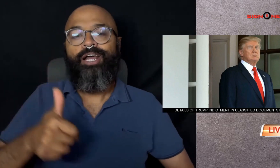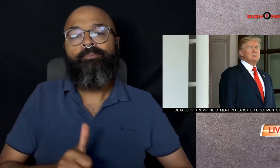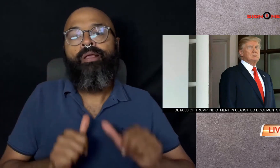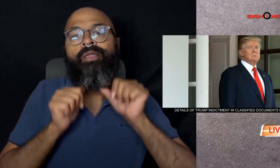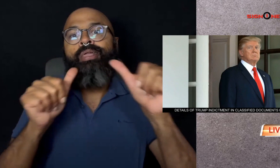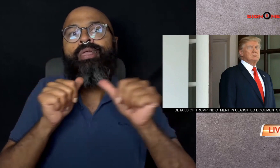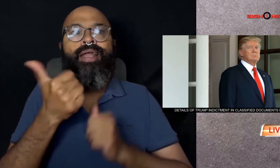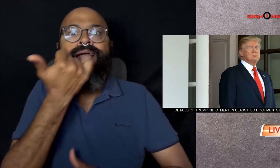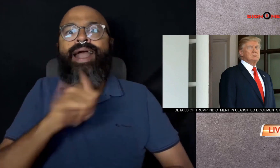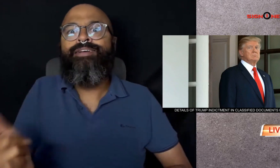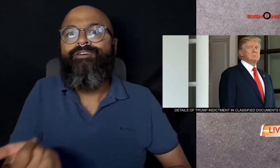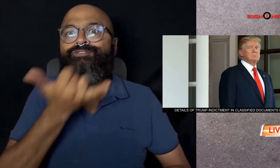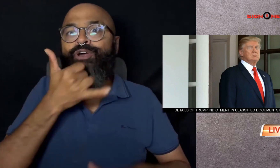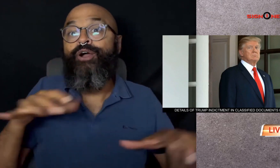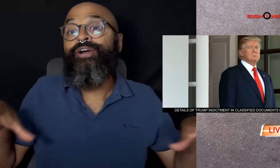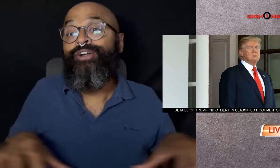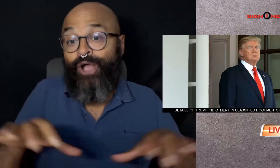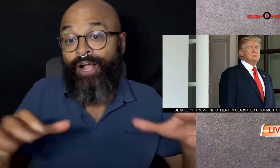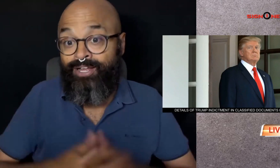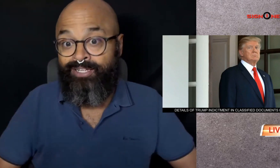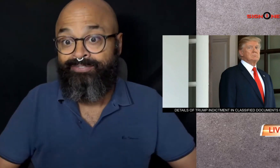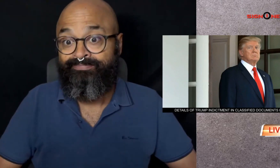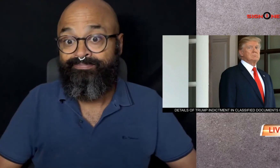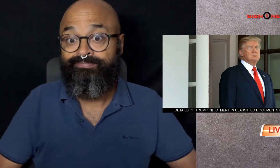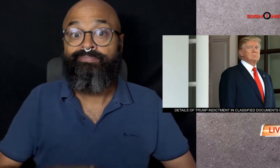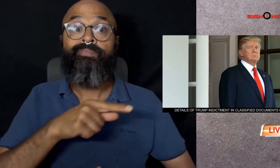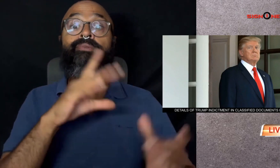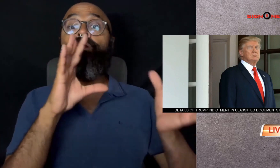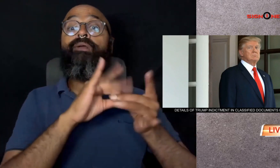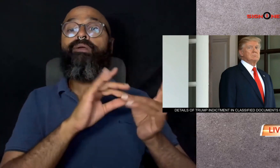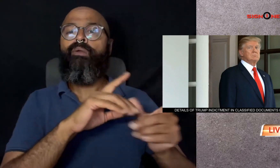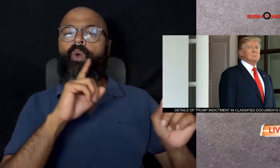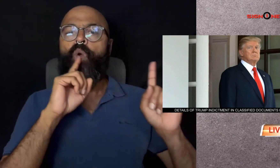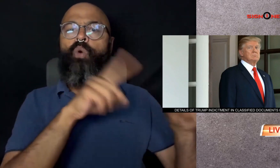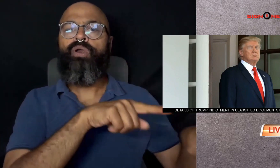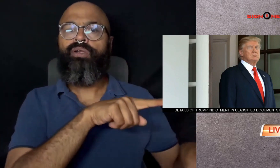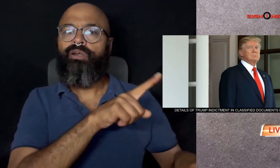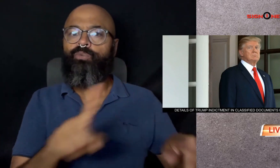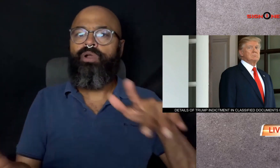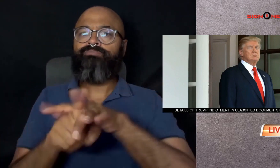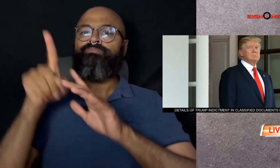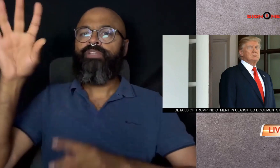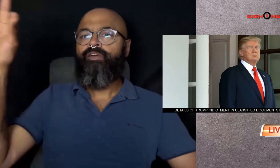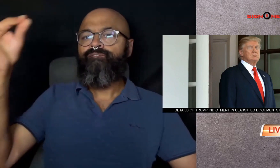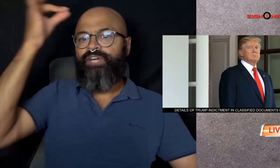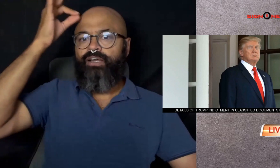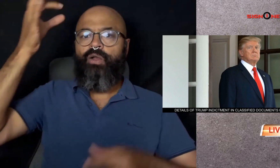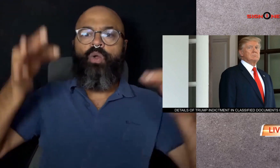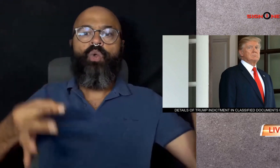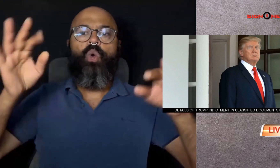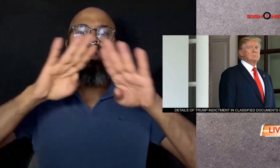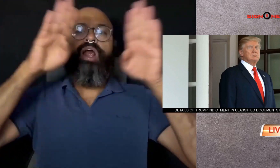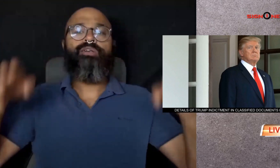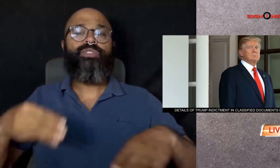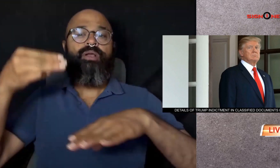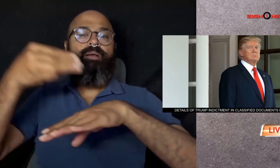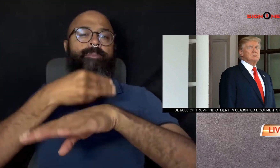Trump denies any wrongdoing and says he's been ordered to appear at a federal courthouse in Miami on Tuesday